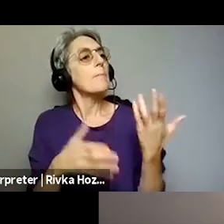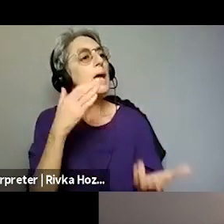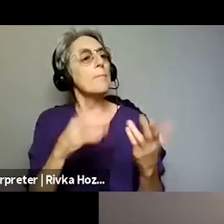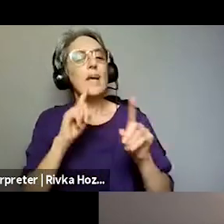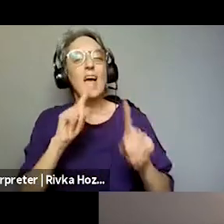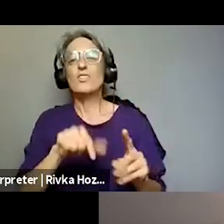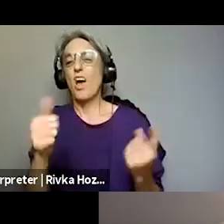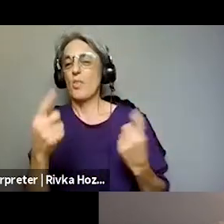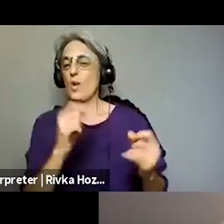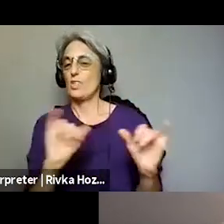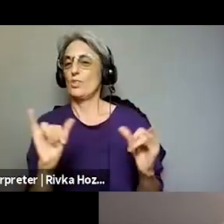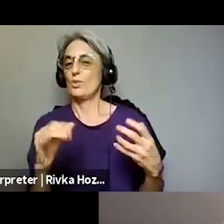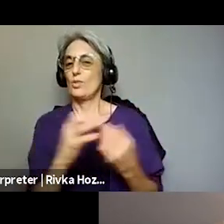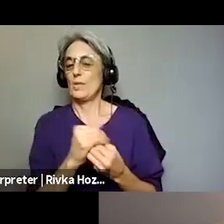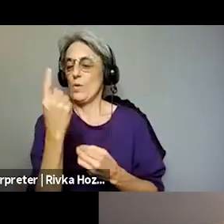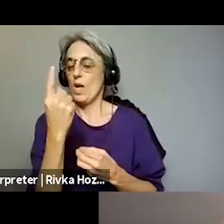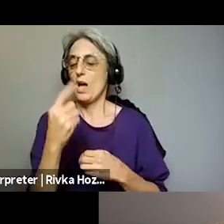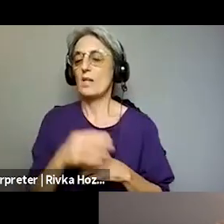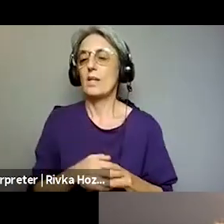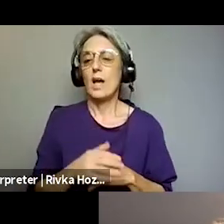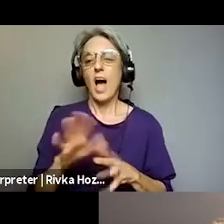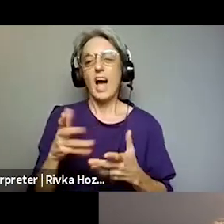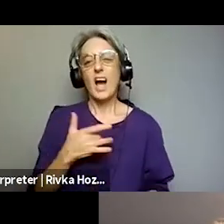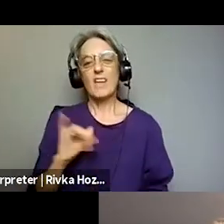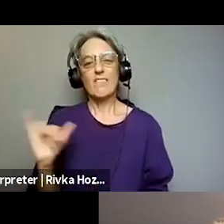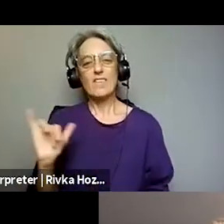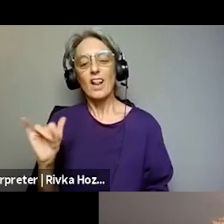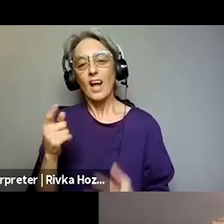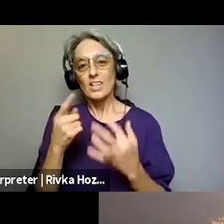I kind of feel that starting at conception, we’re already starting too late when it